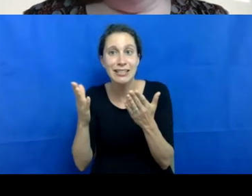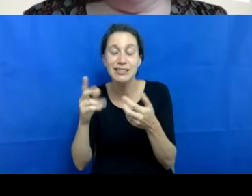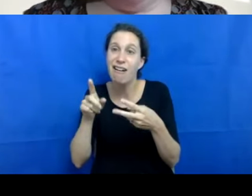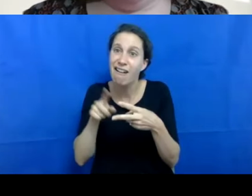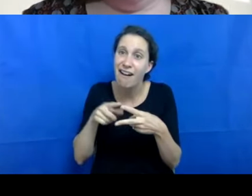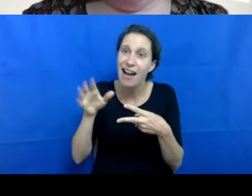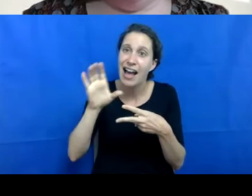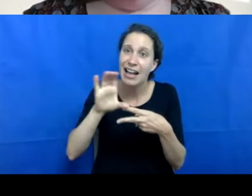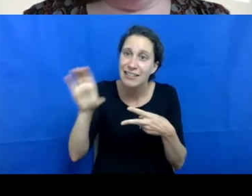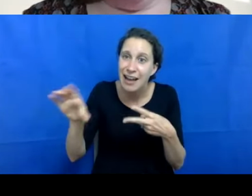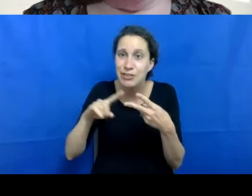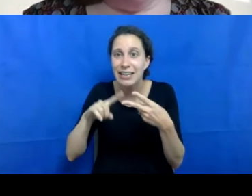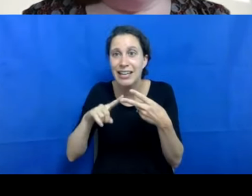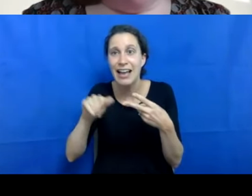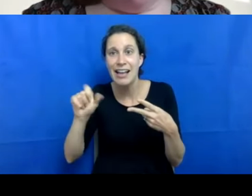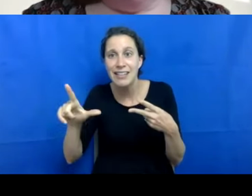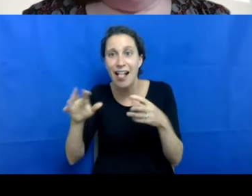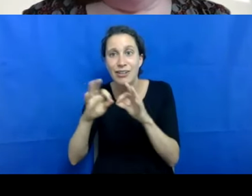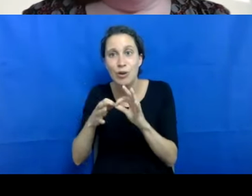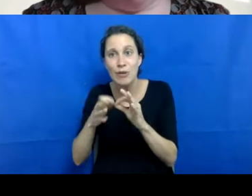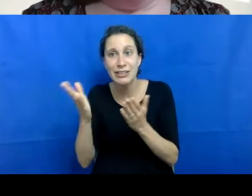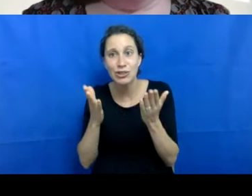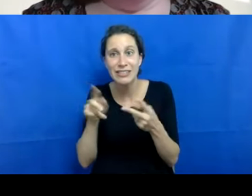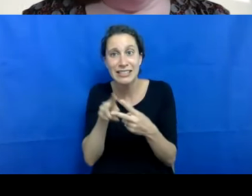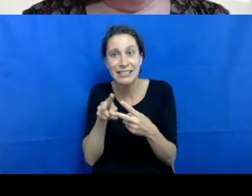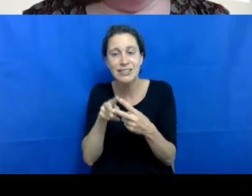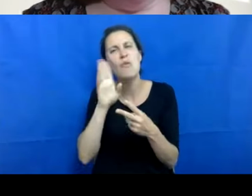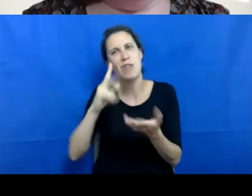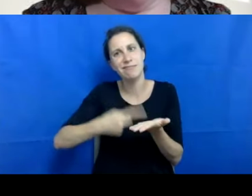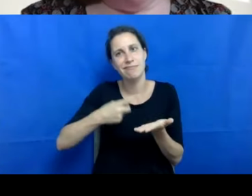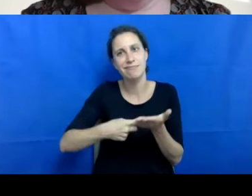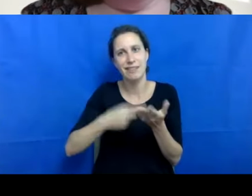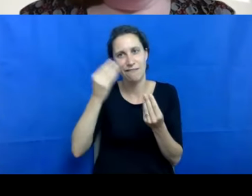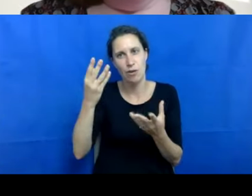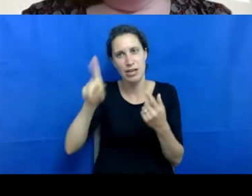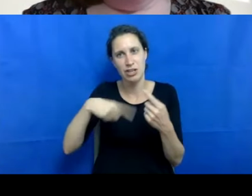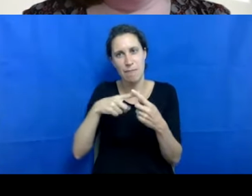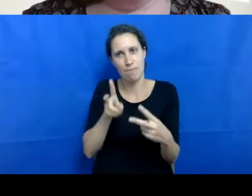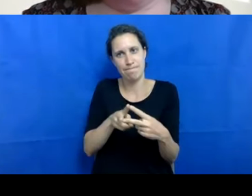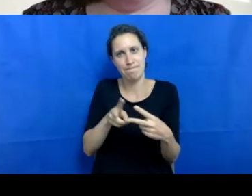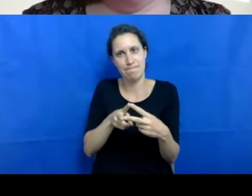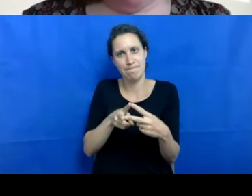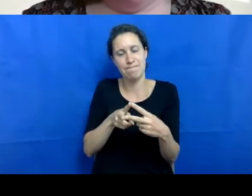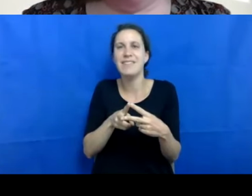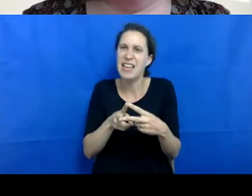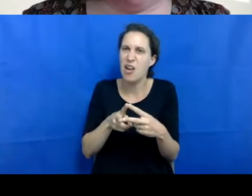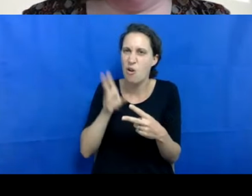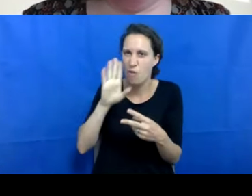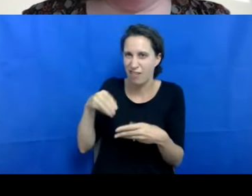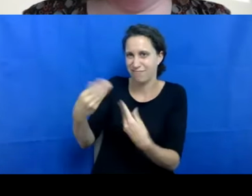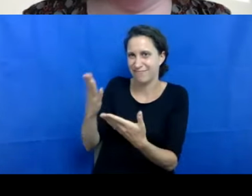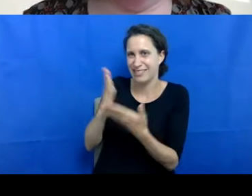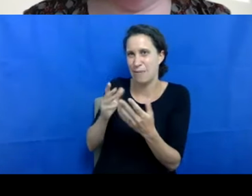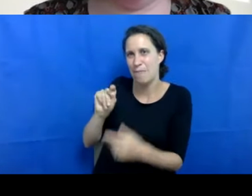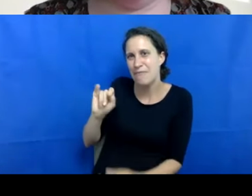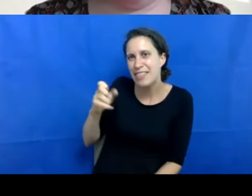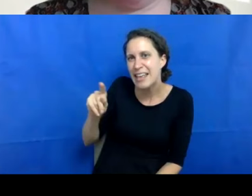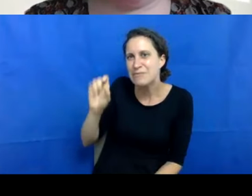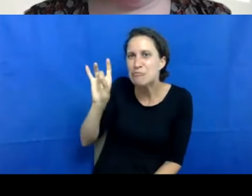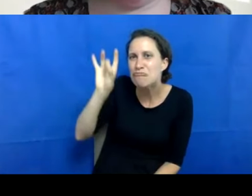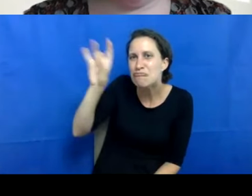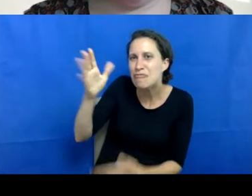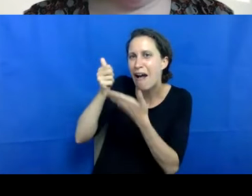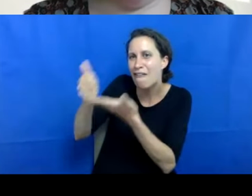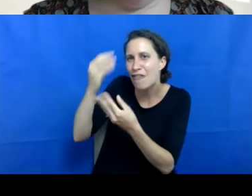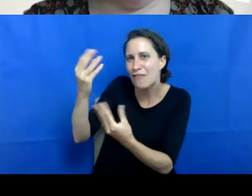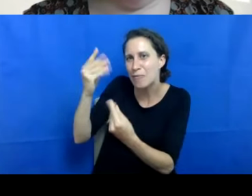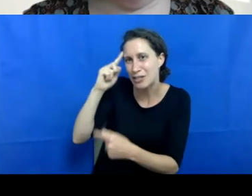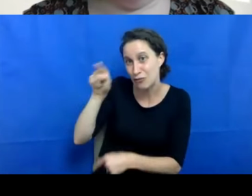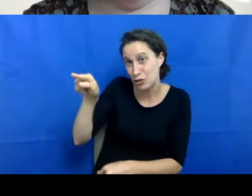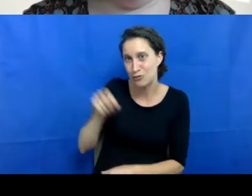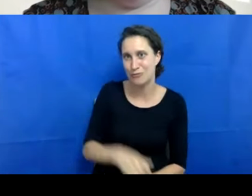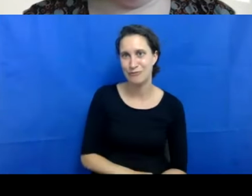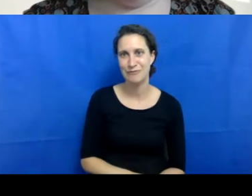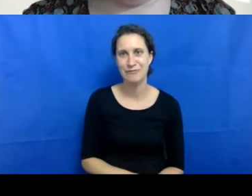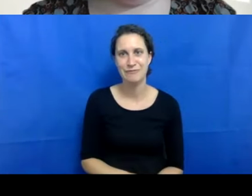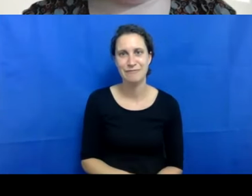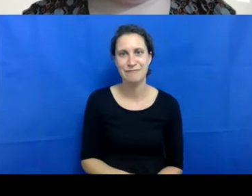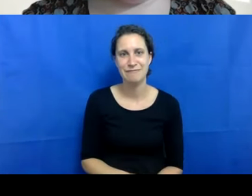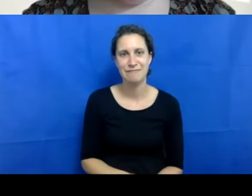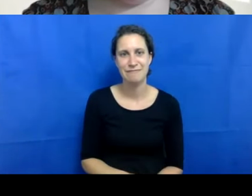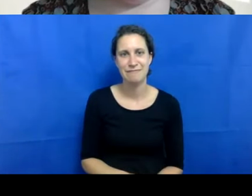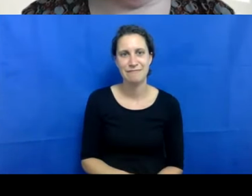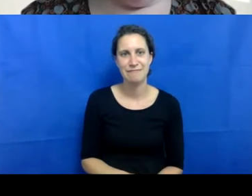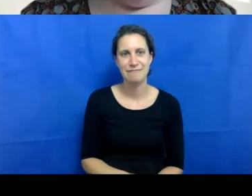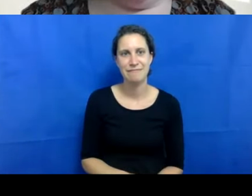So we will review some of the basics around these access services and provide some tips for you as a presenter.